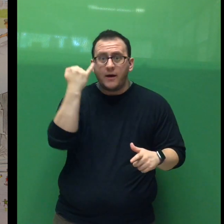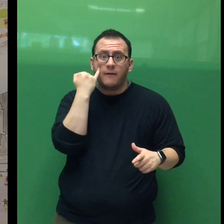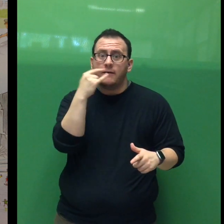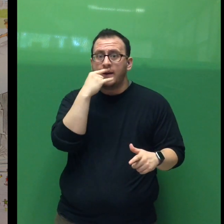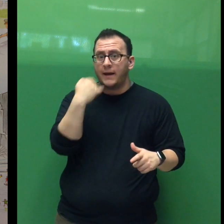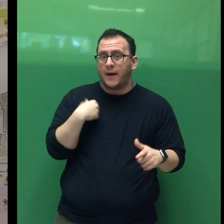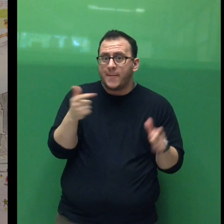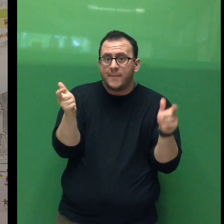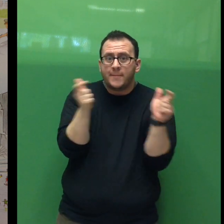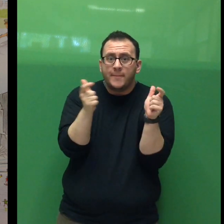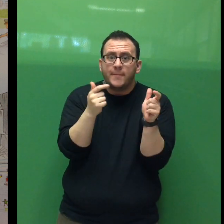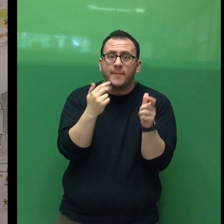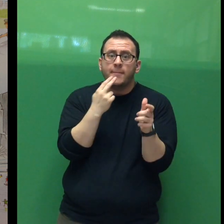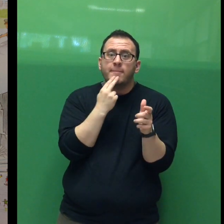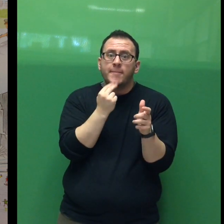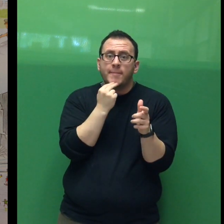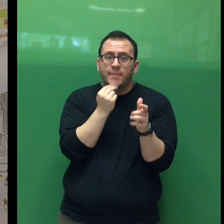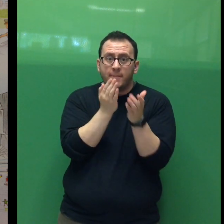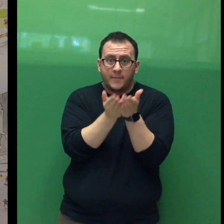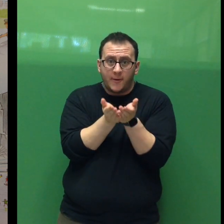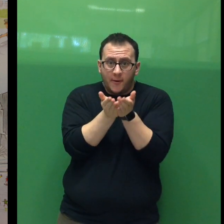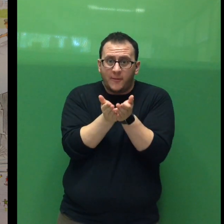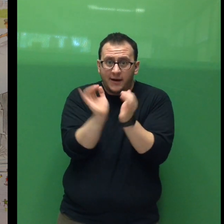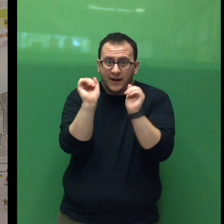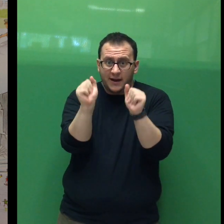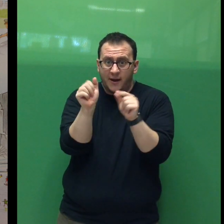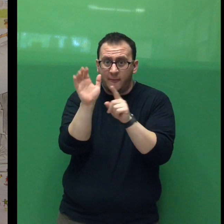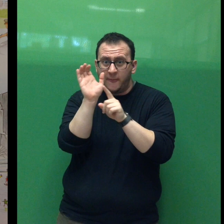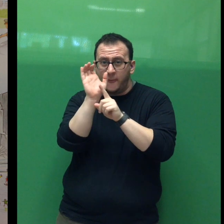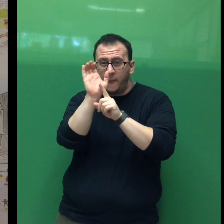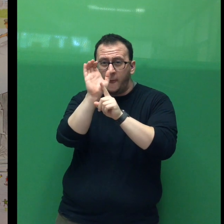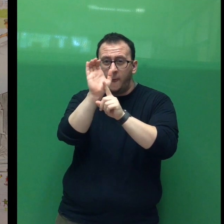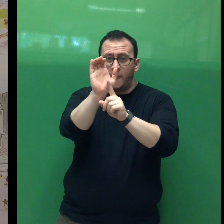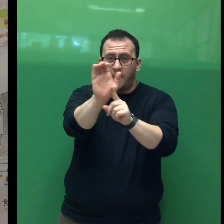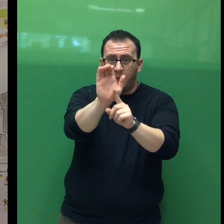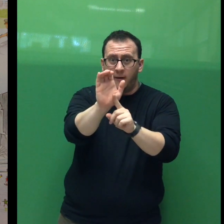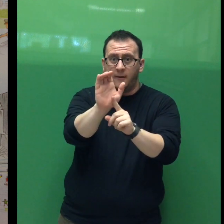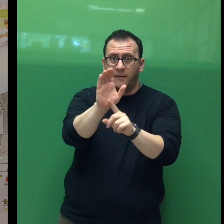It has a carousel to ride on in the summer and an ice rink to skate on in the winter.